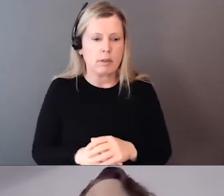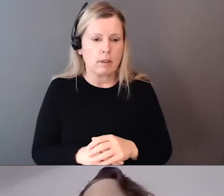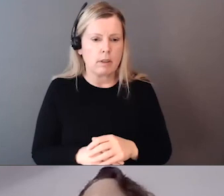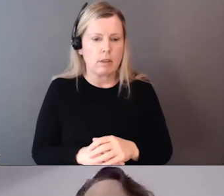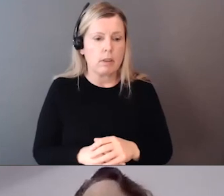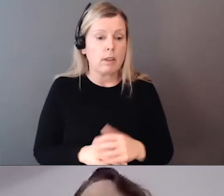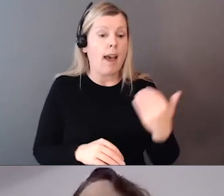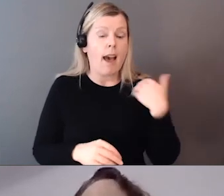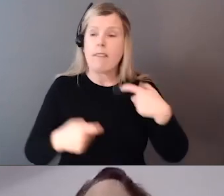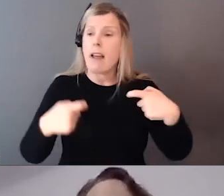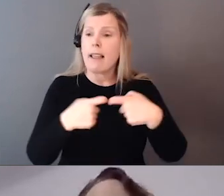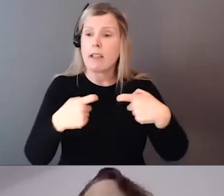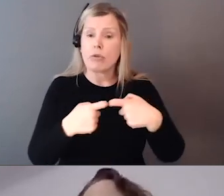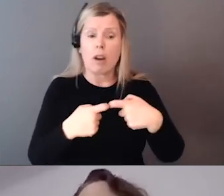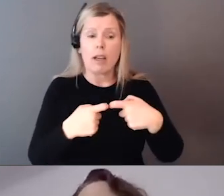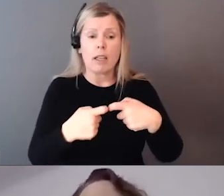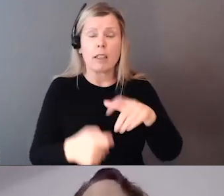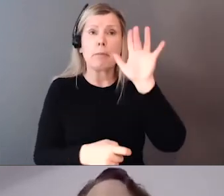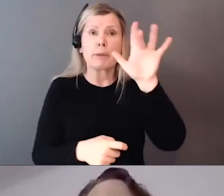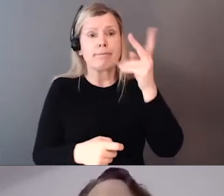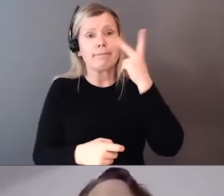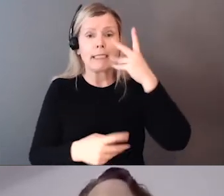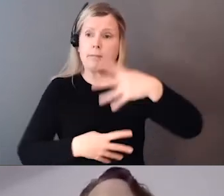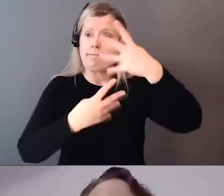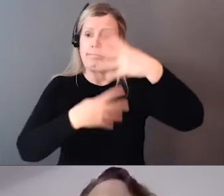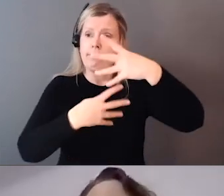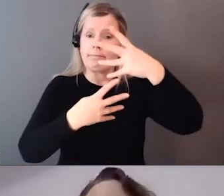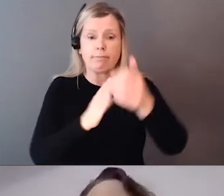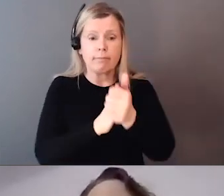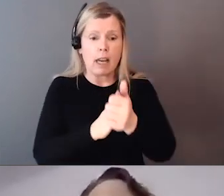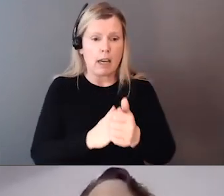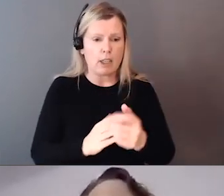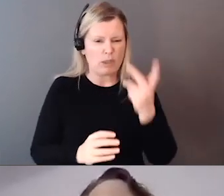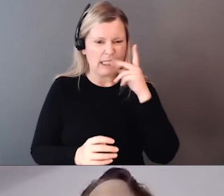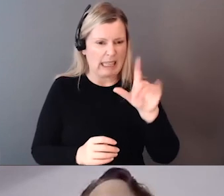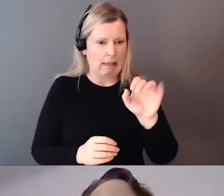anyone who's interested. That's downloadable with this link at the bottom of the slide.